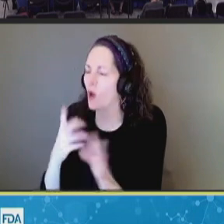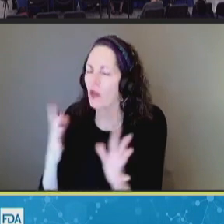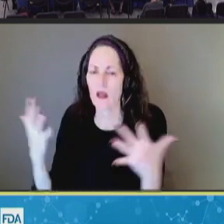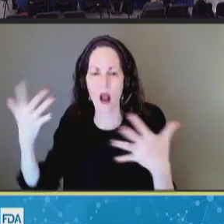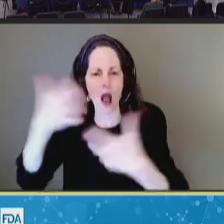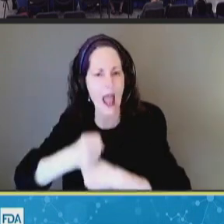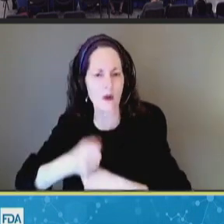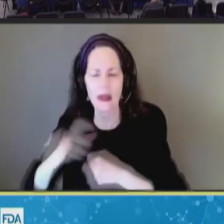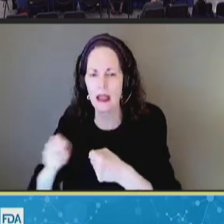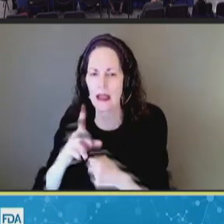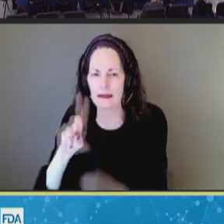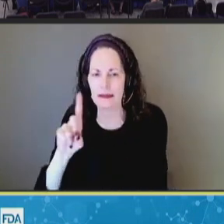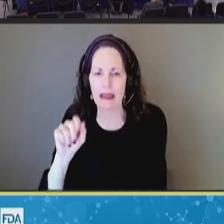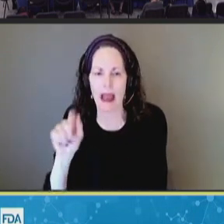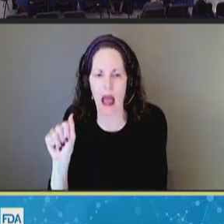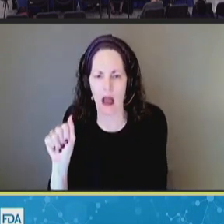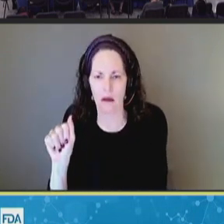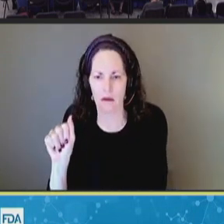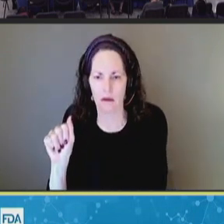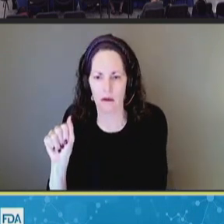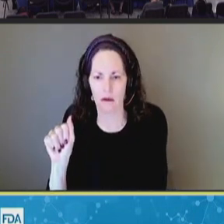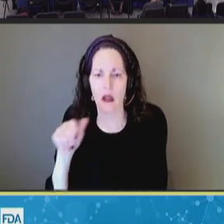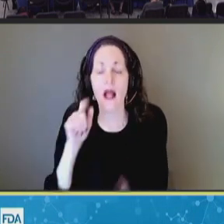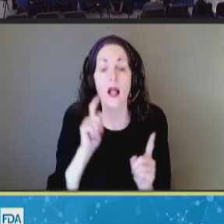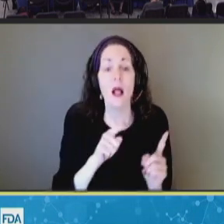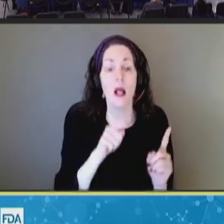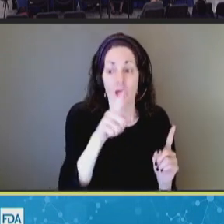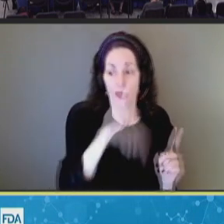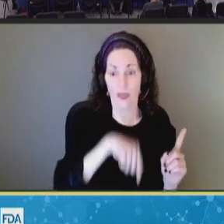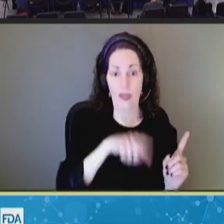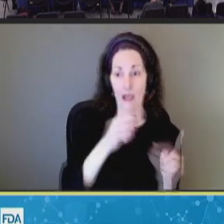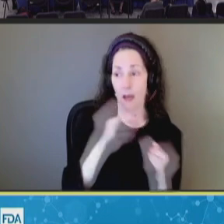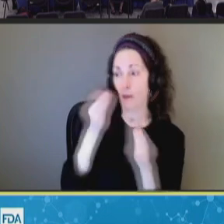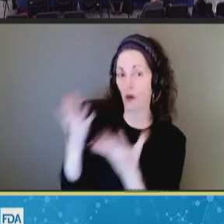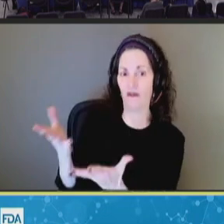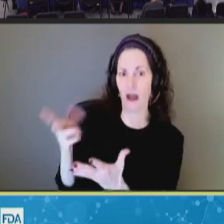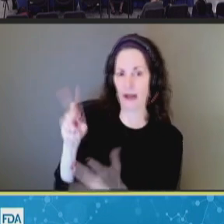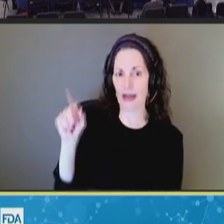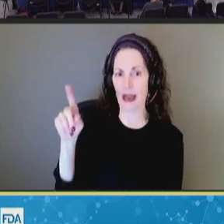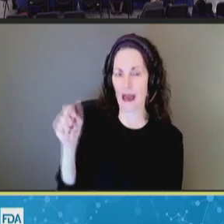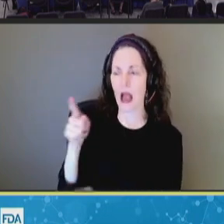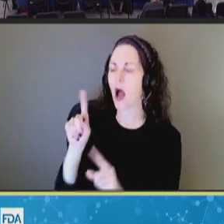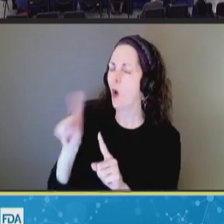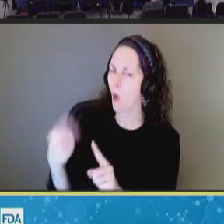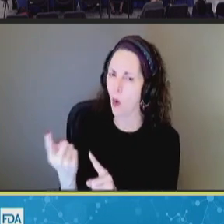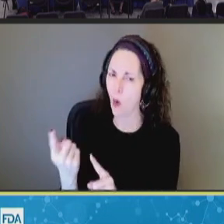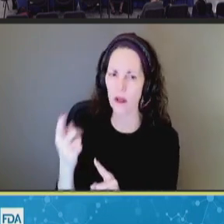the aggregate summary data to FDA to monitor vaccine safety and effectiveness. So, FDA does not